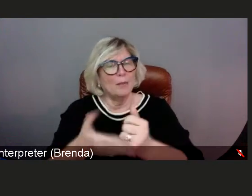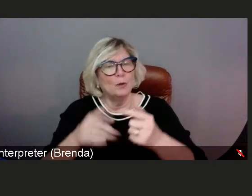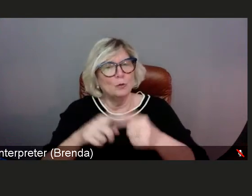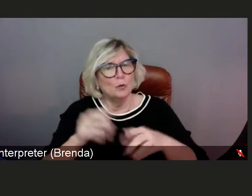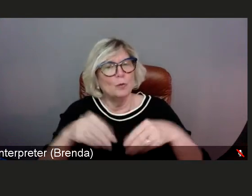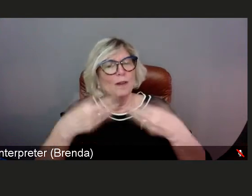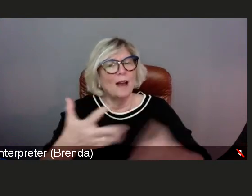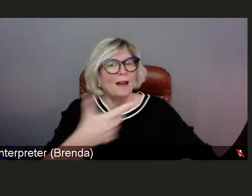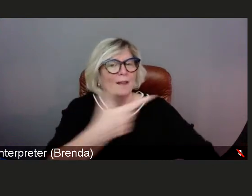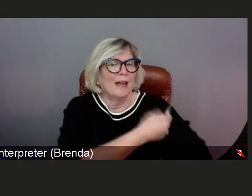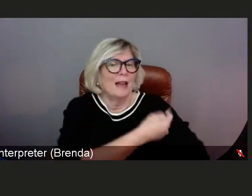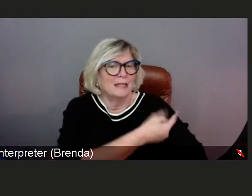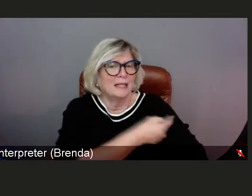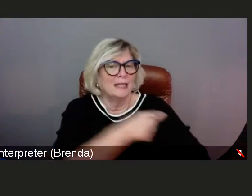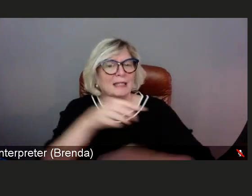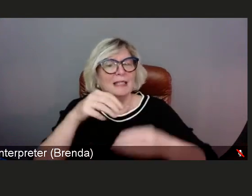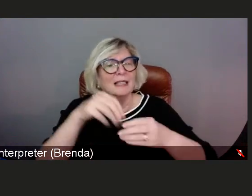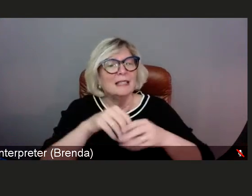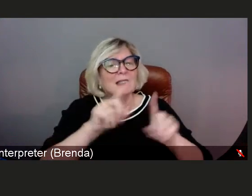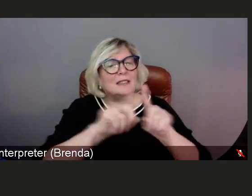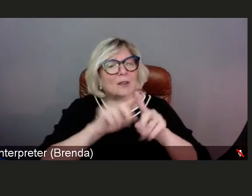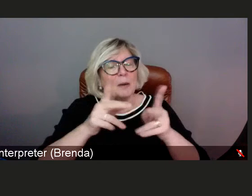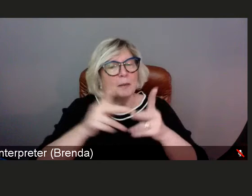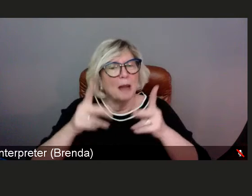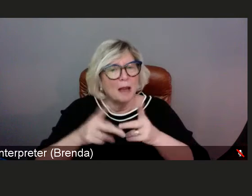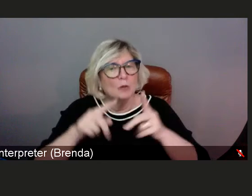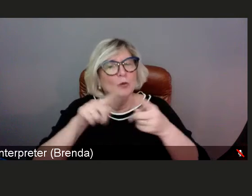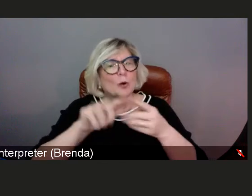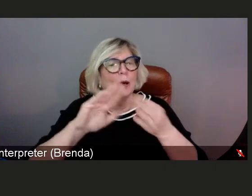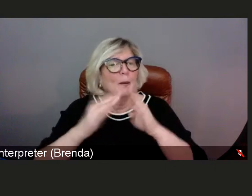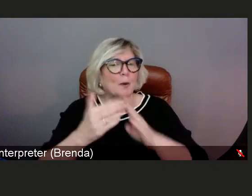in different venues. And we have been happy to do that.